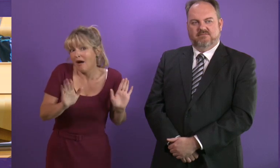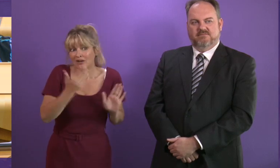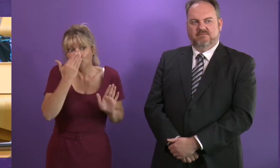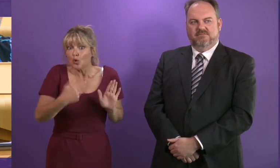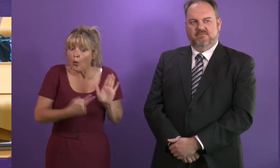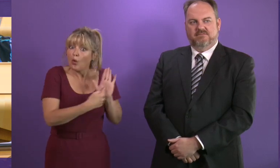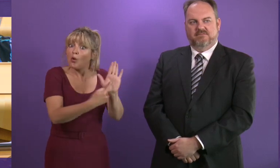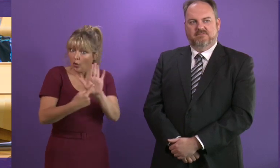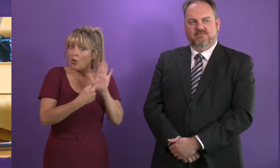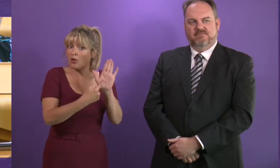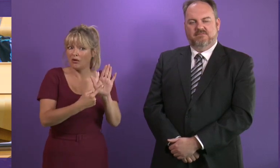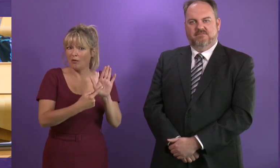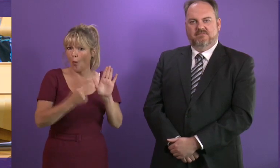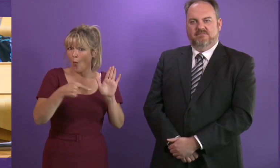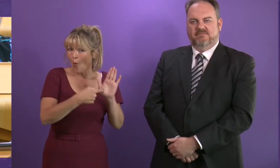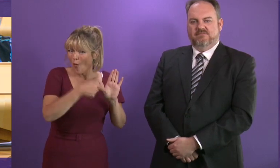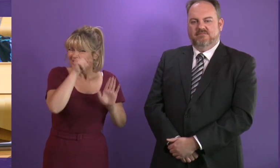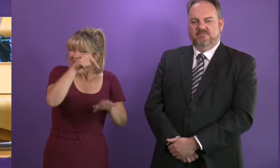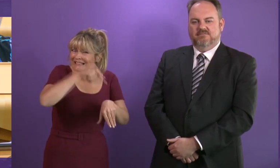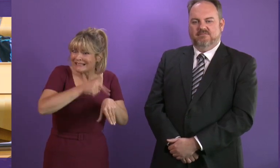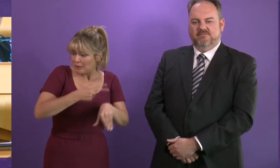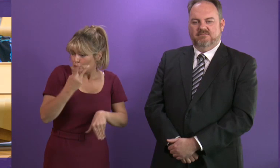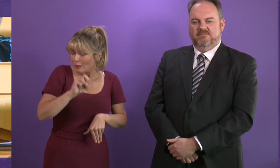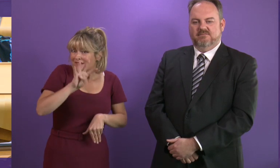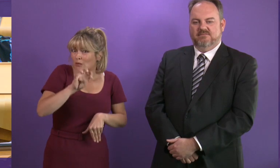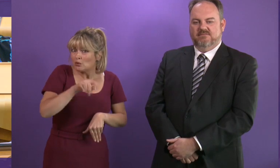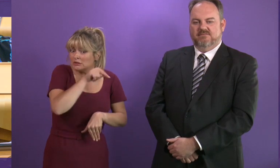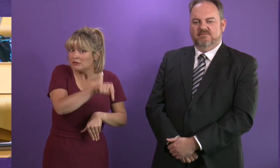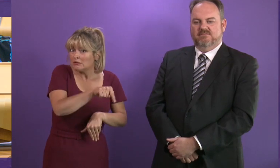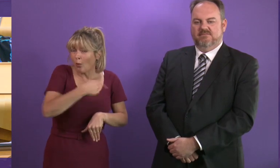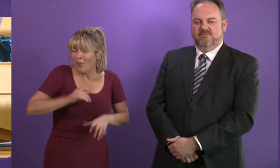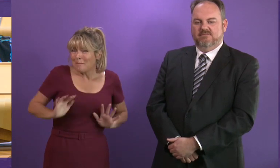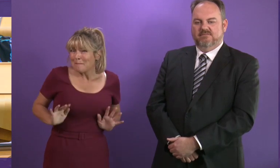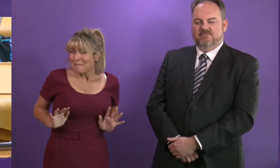panic that was in the hearts of the UK Government in the run-up to the independence referendum